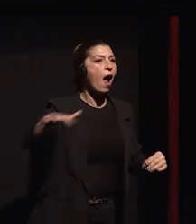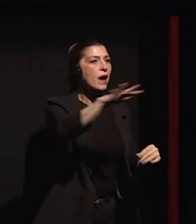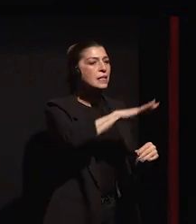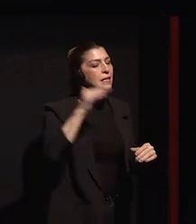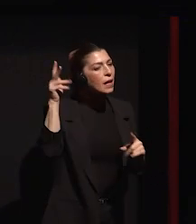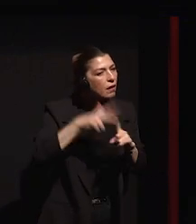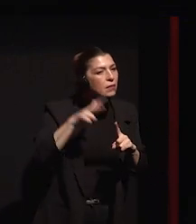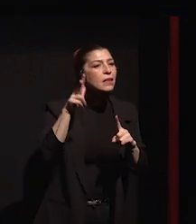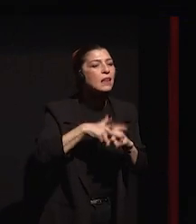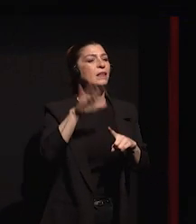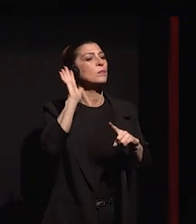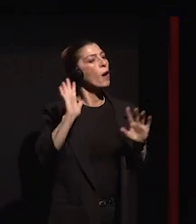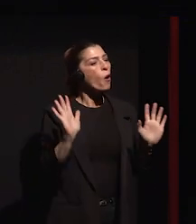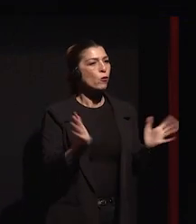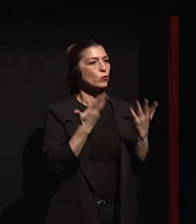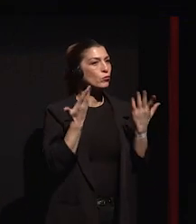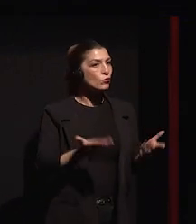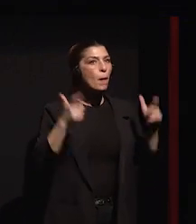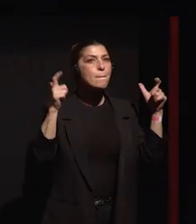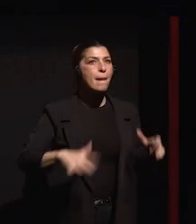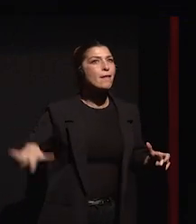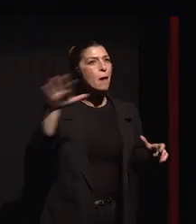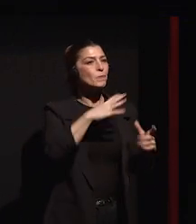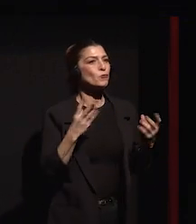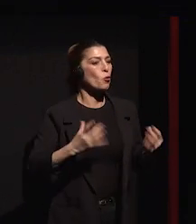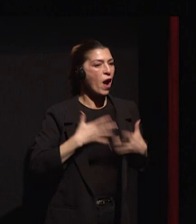So the venue is so exciting and thank you for supporting WOW.